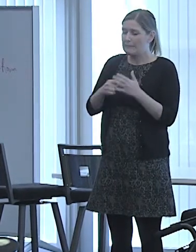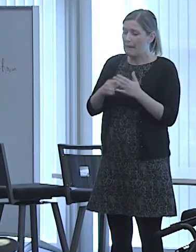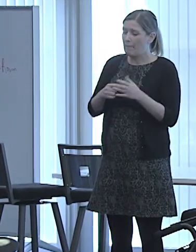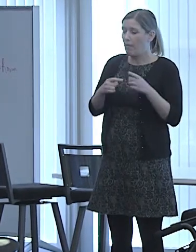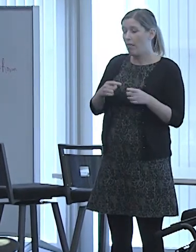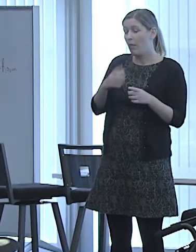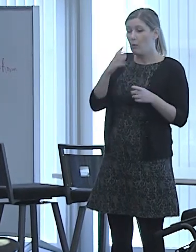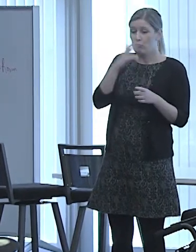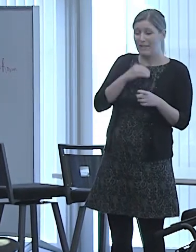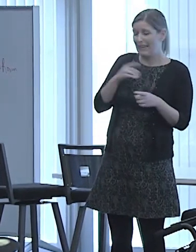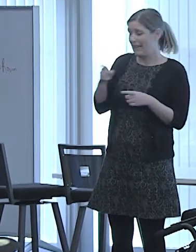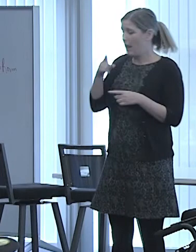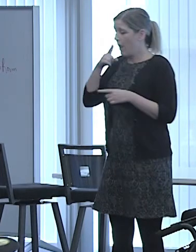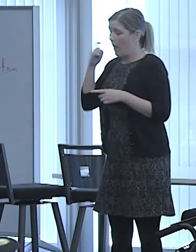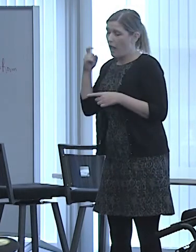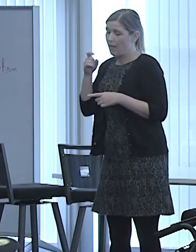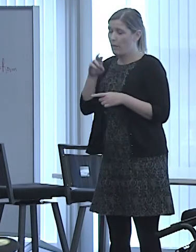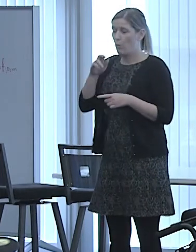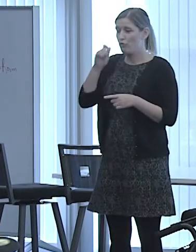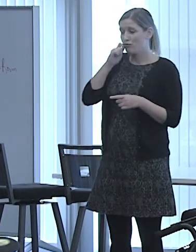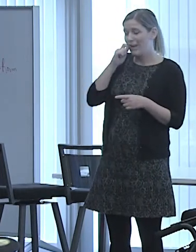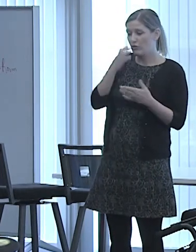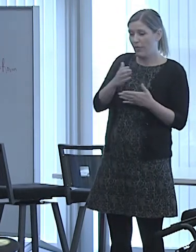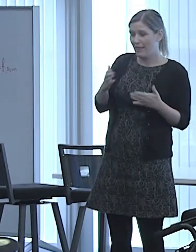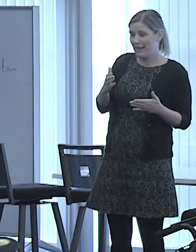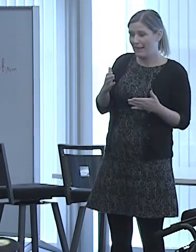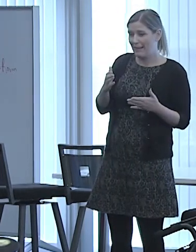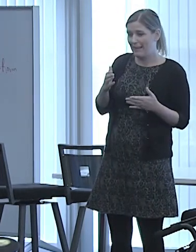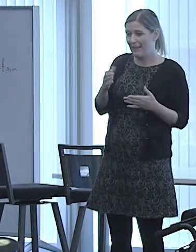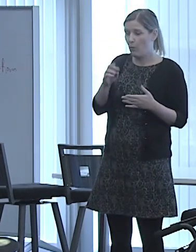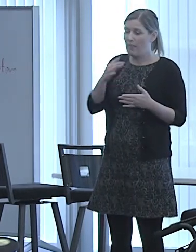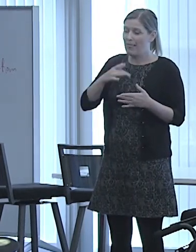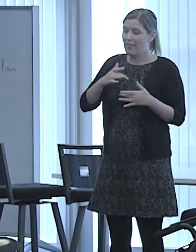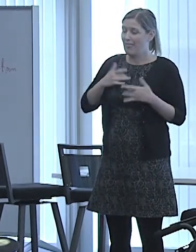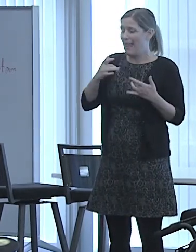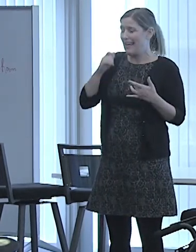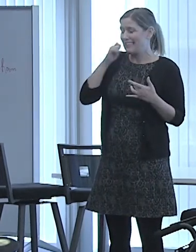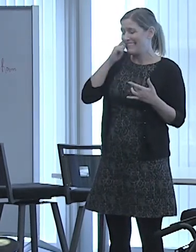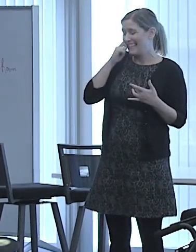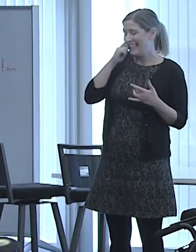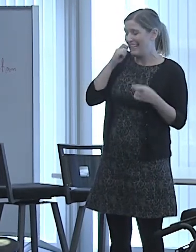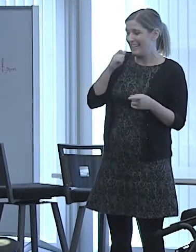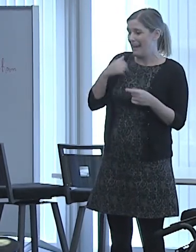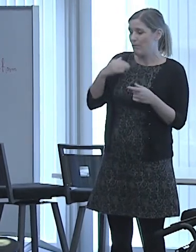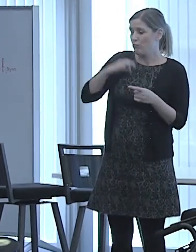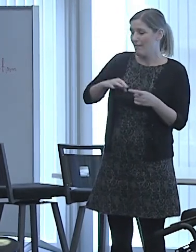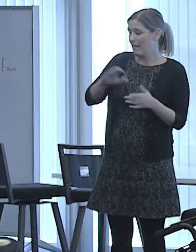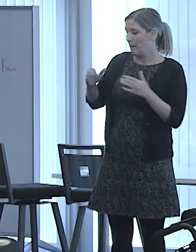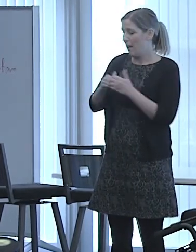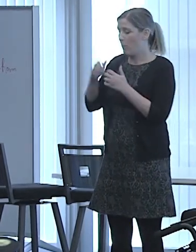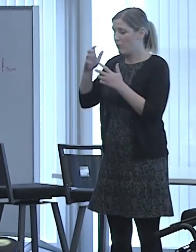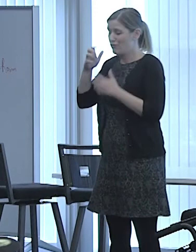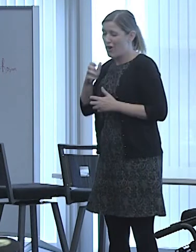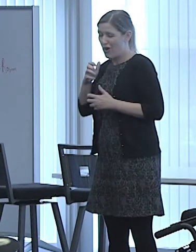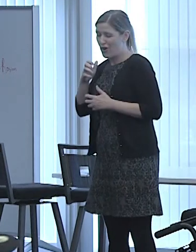The racial thing, the light skinned person is privileged over the black skinned person.